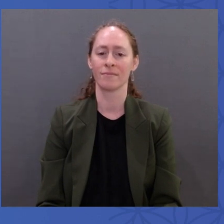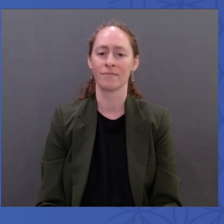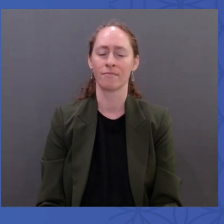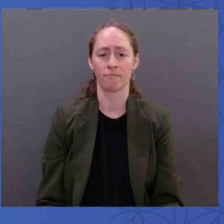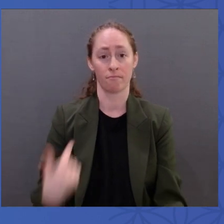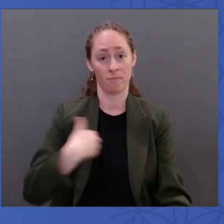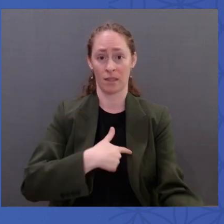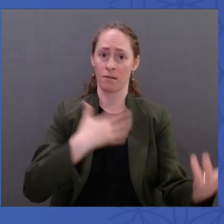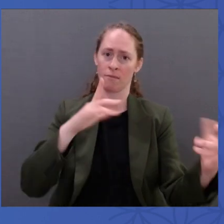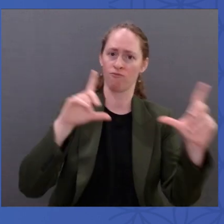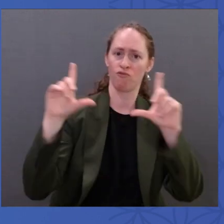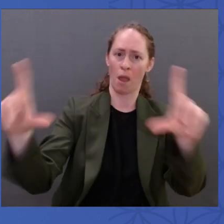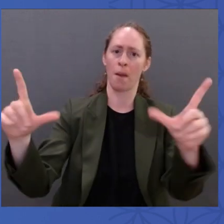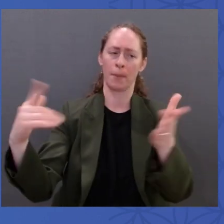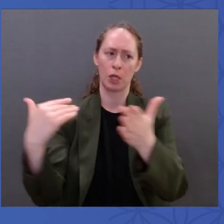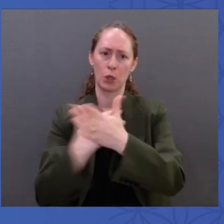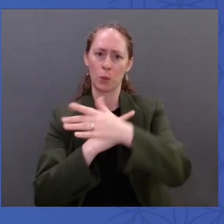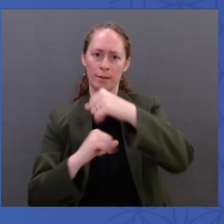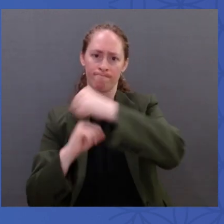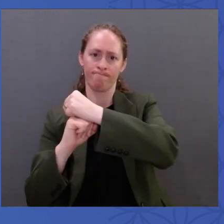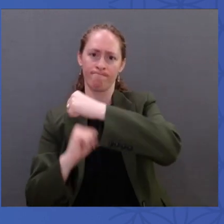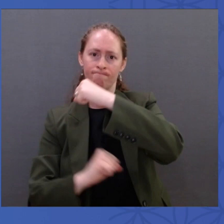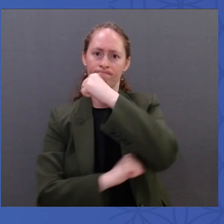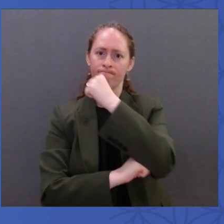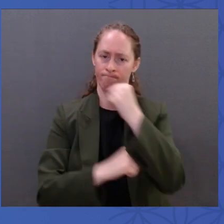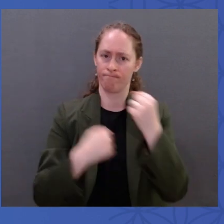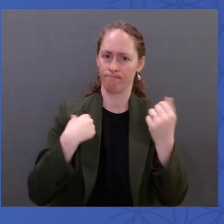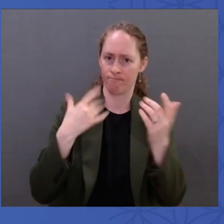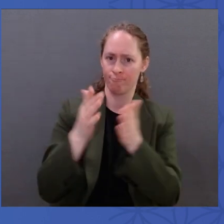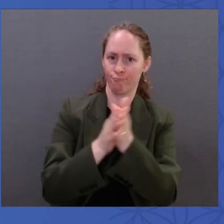to be a meaningful framework for the regional economic order.